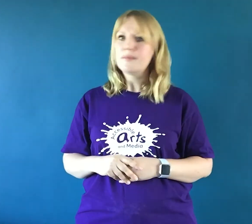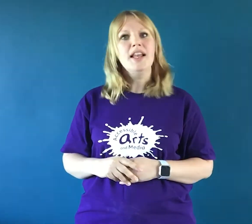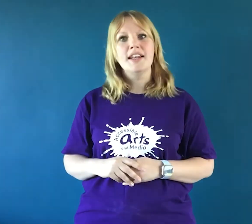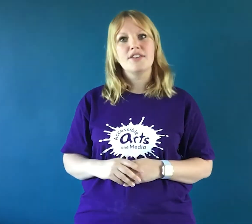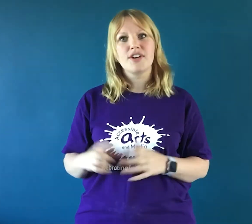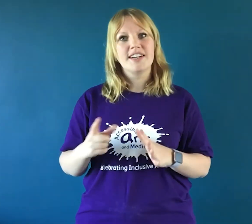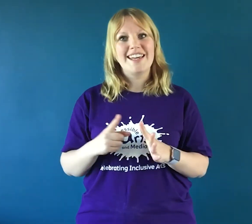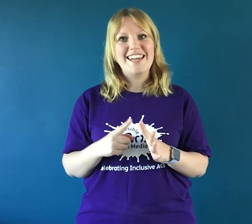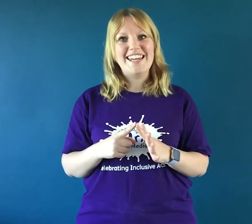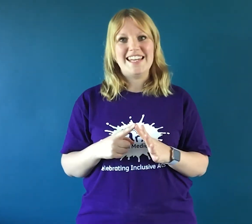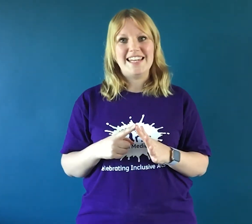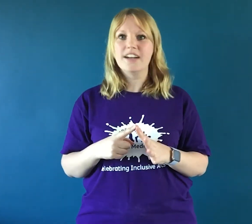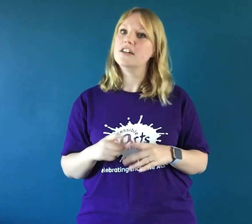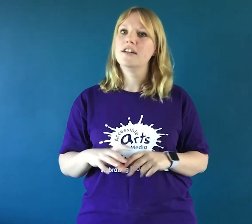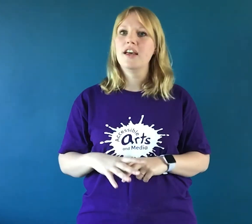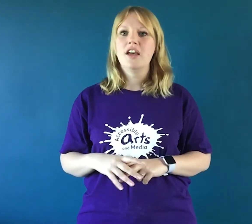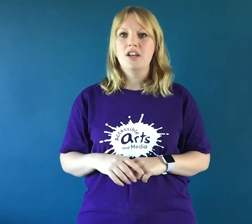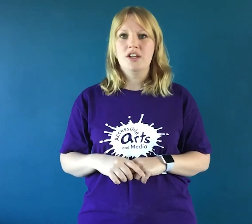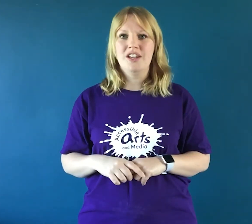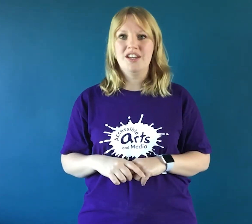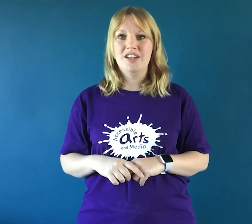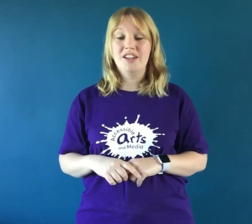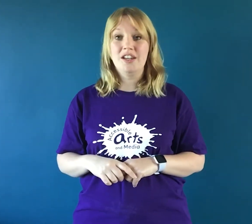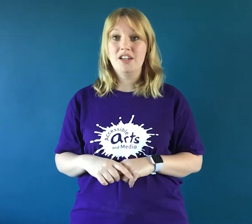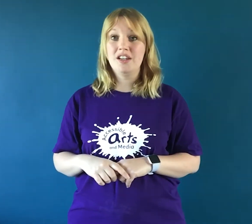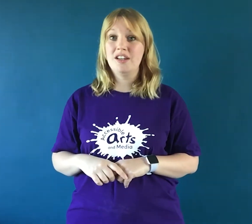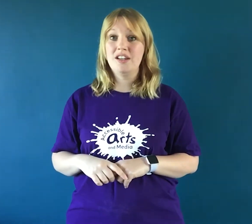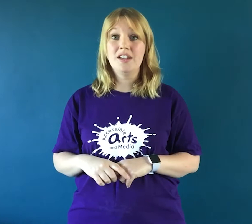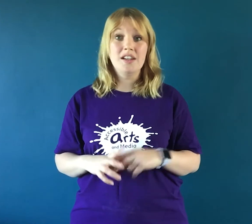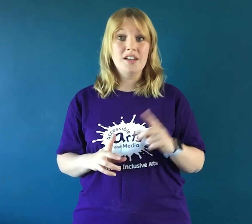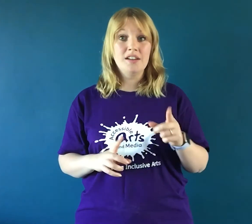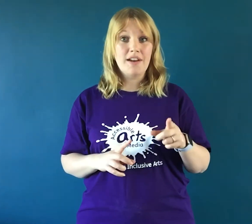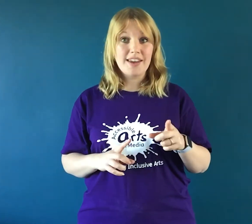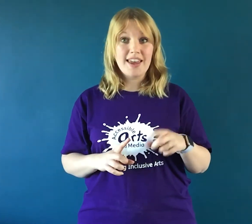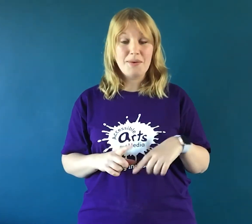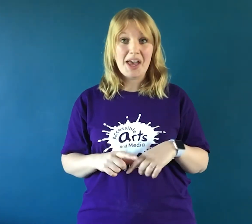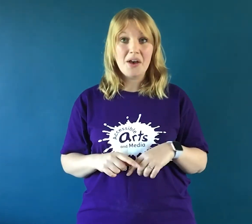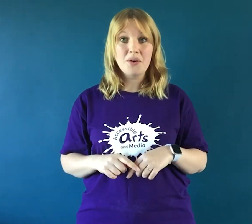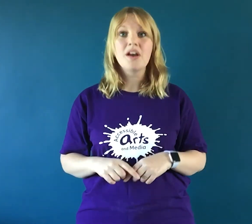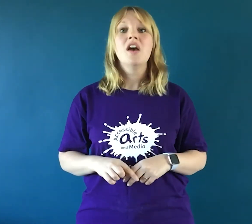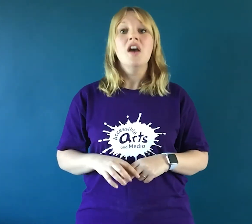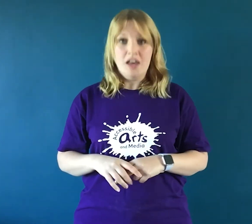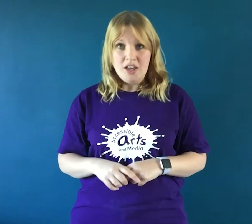Let’s try ee. Ee, ee, ee. Ready here we go.